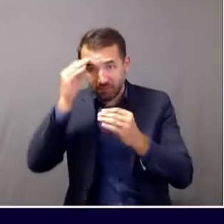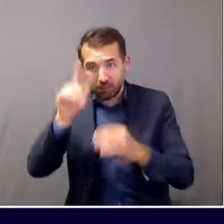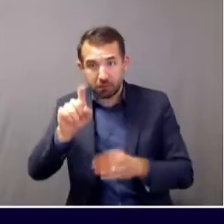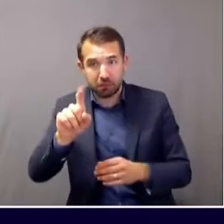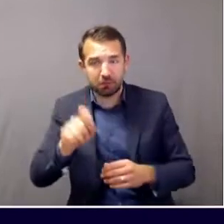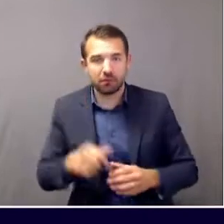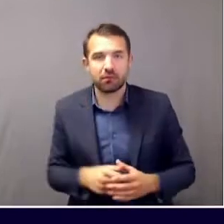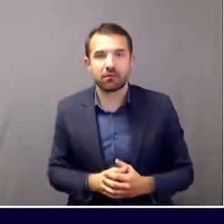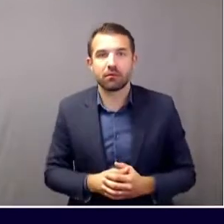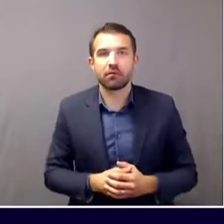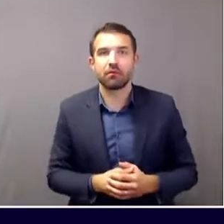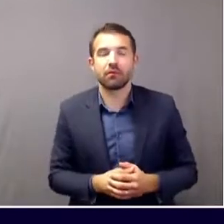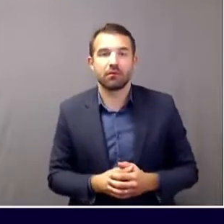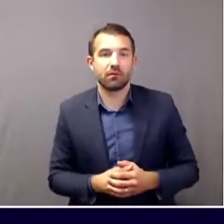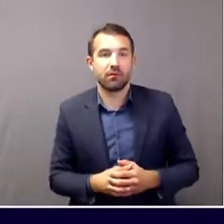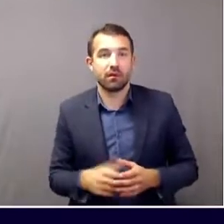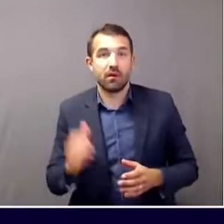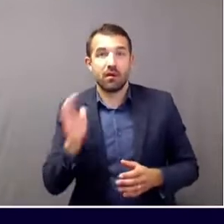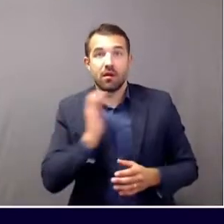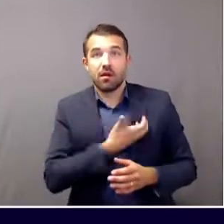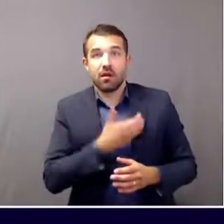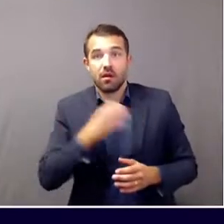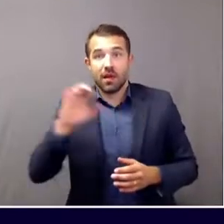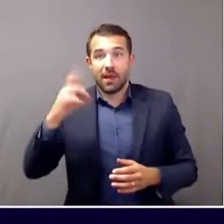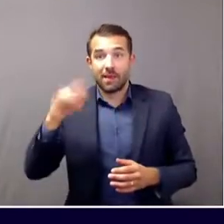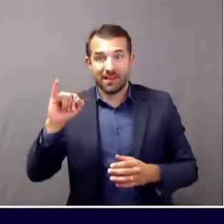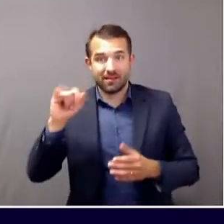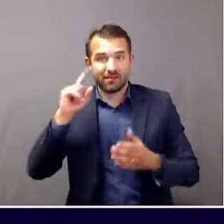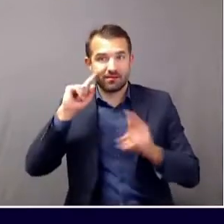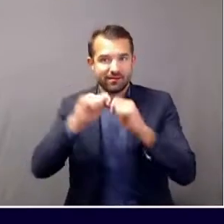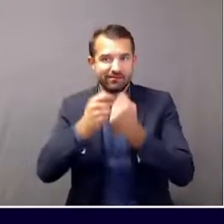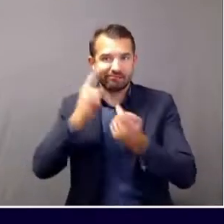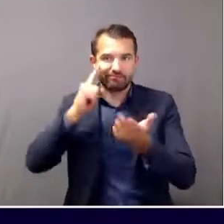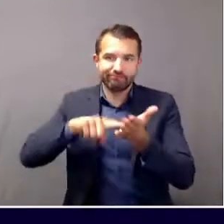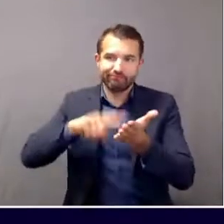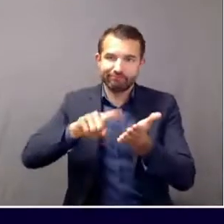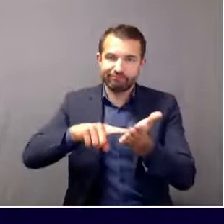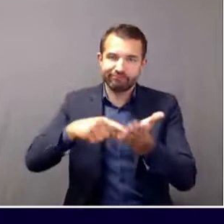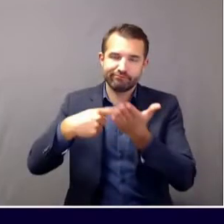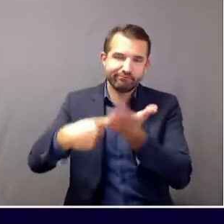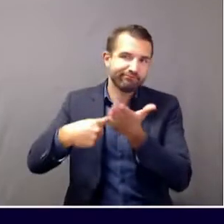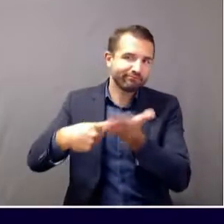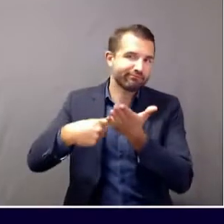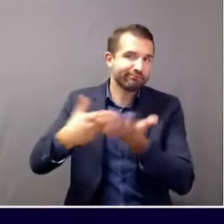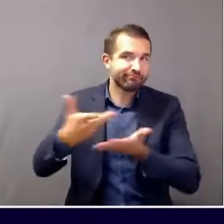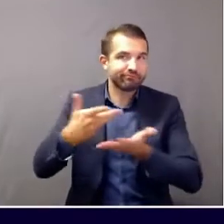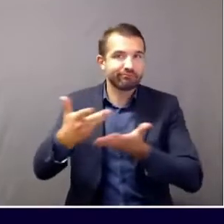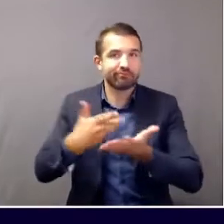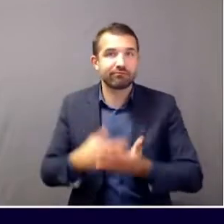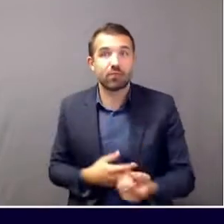we we we are aware of one